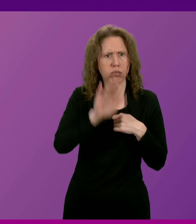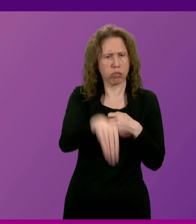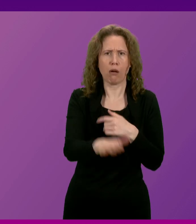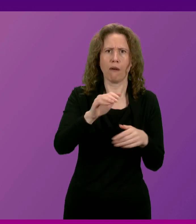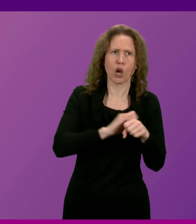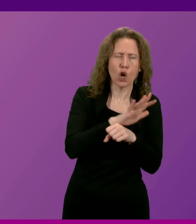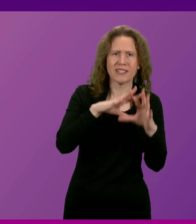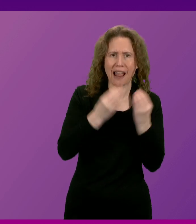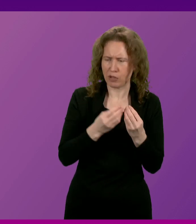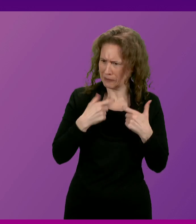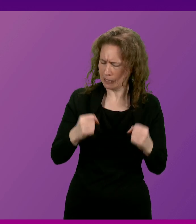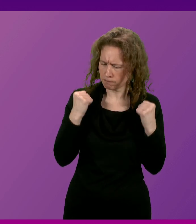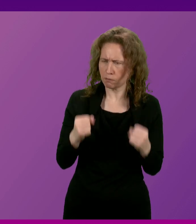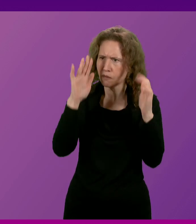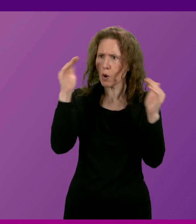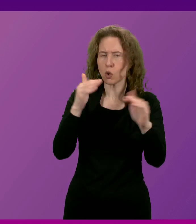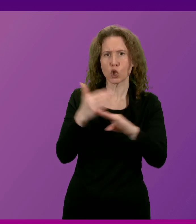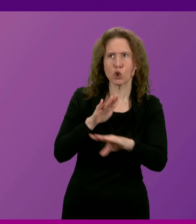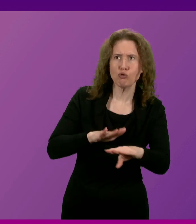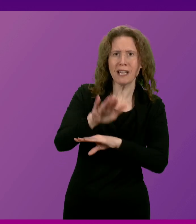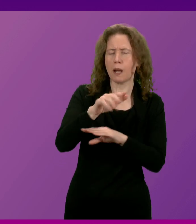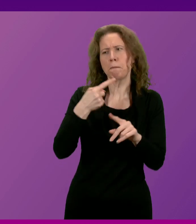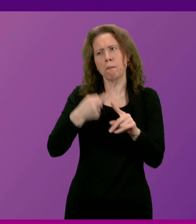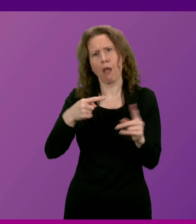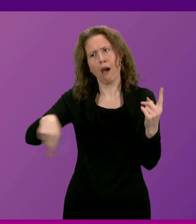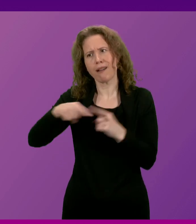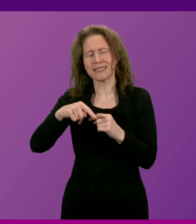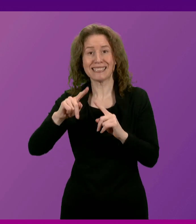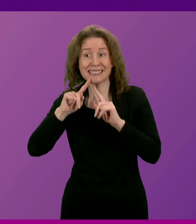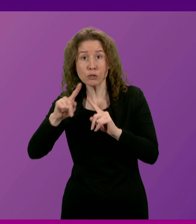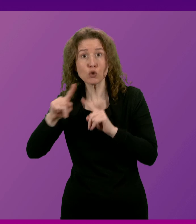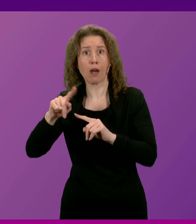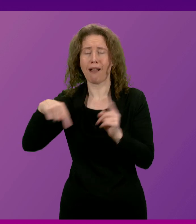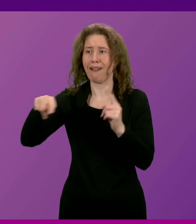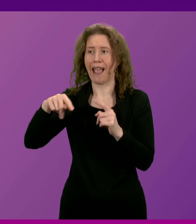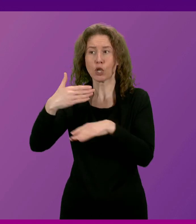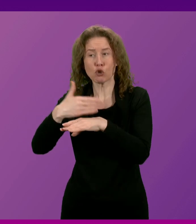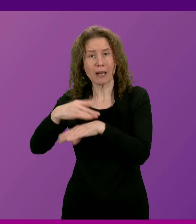focused on their career goals but from the many careers and teaching professionals whose dedicated